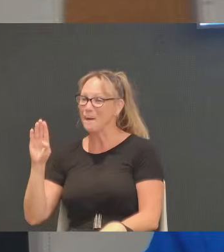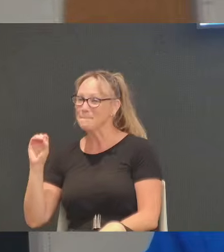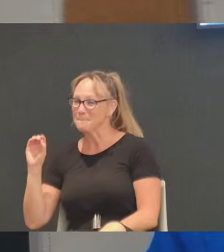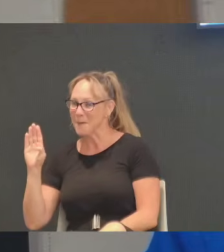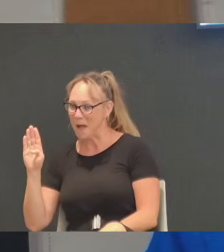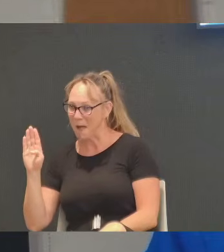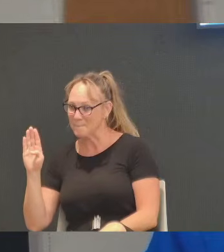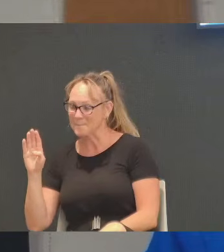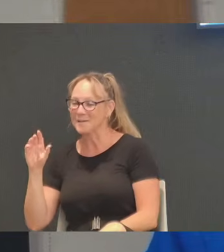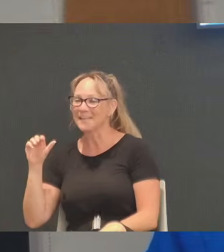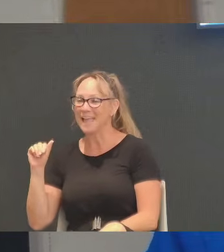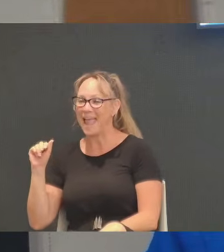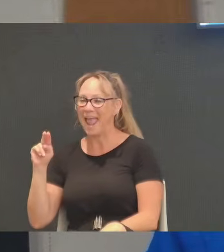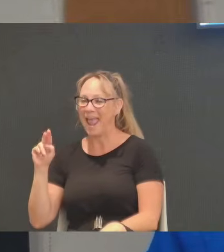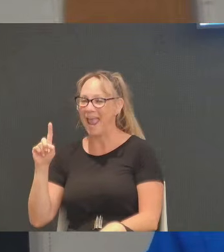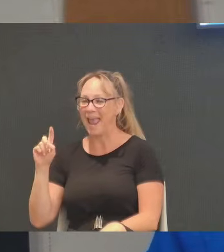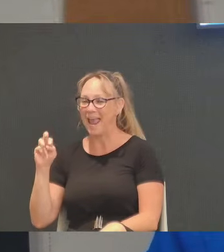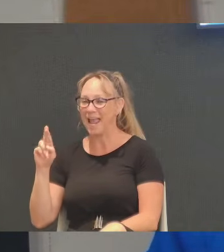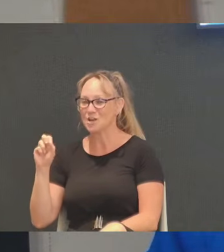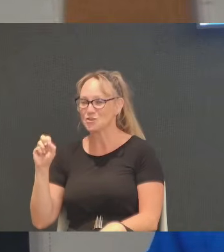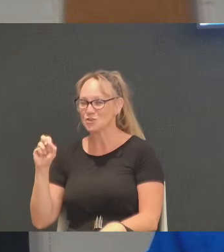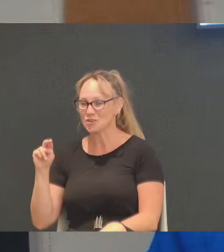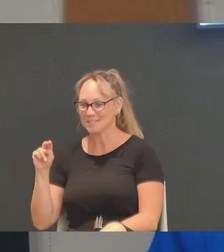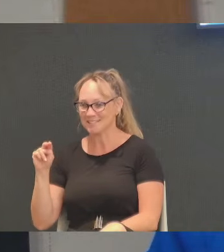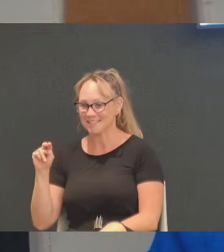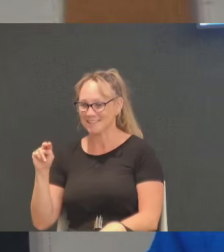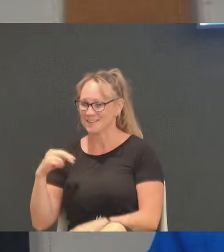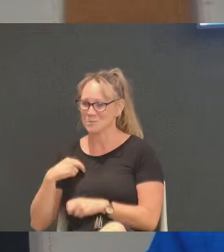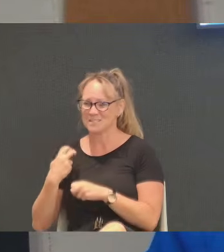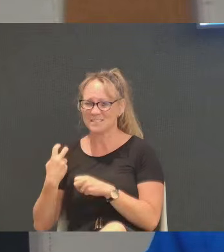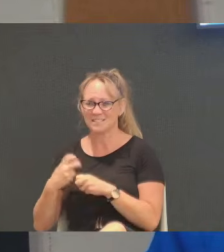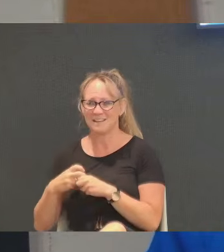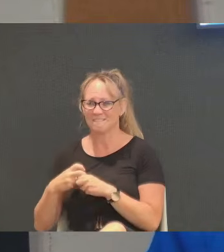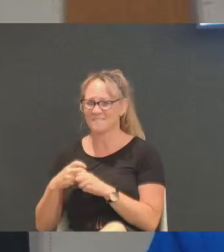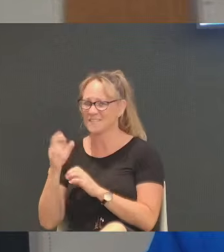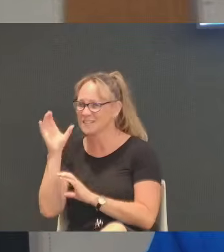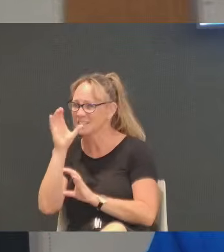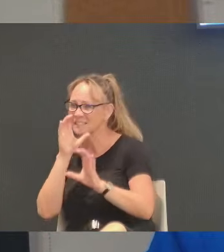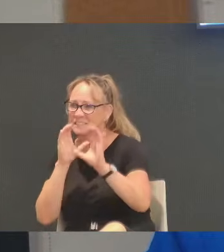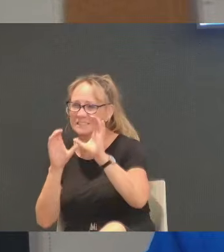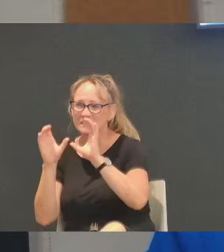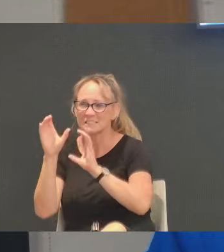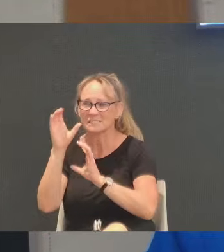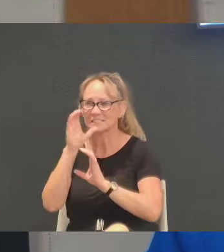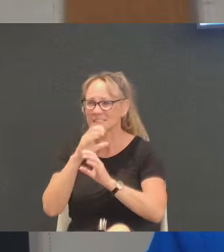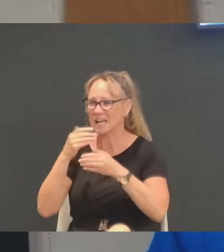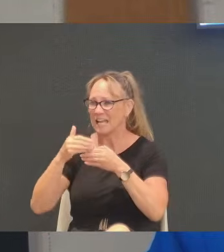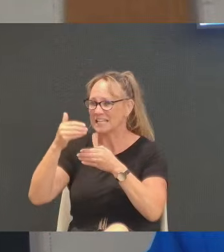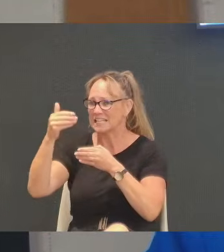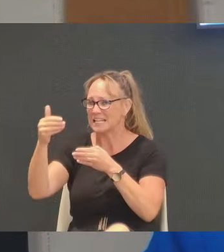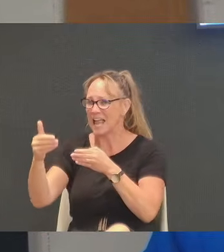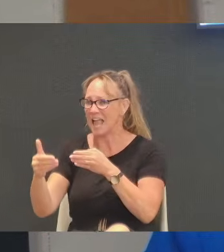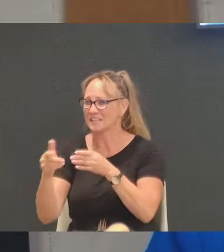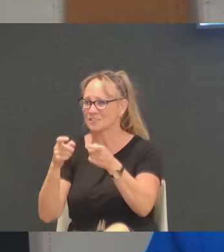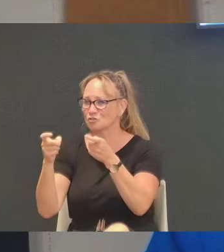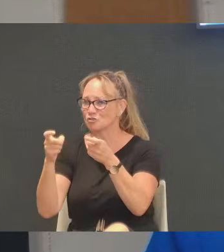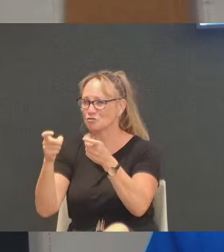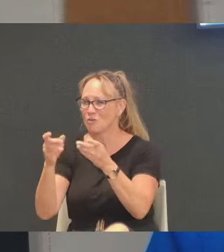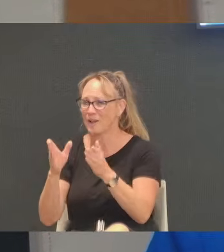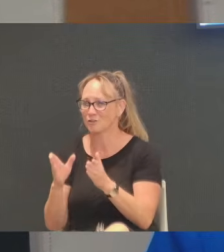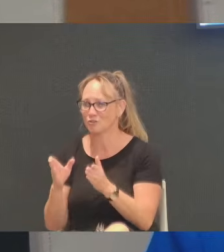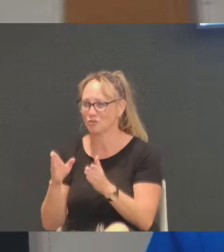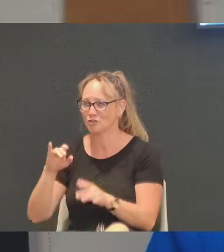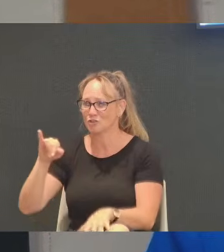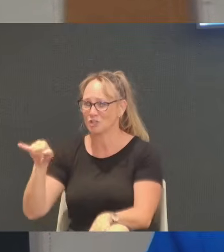was really tough in looking for who would be the next Director of JFS in the toughest times.